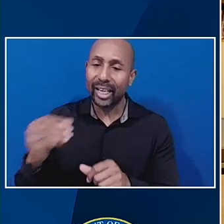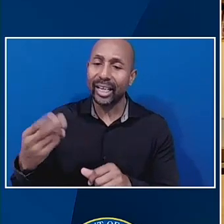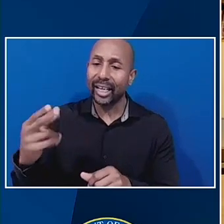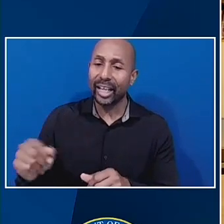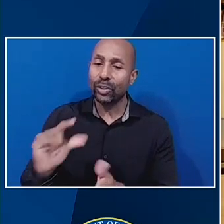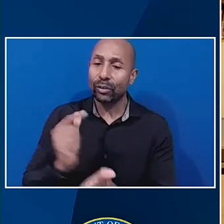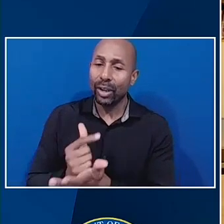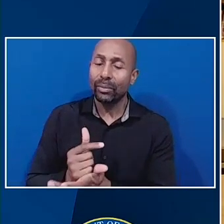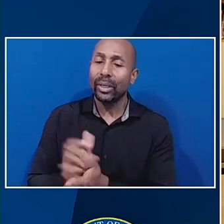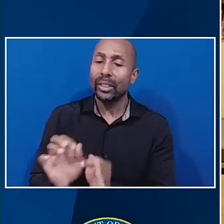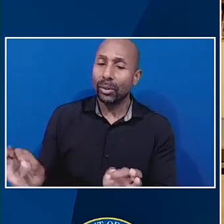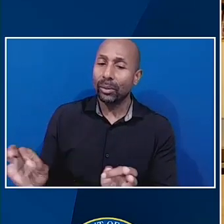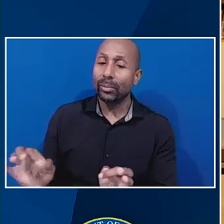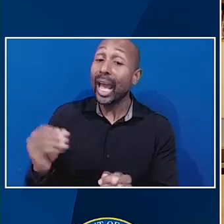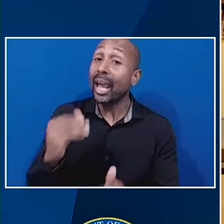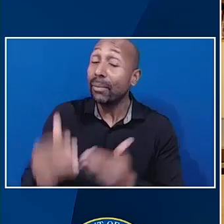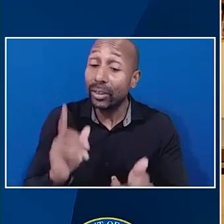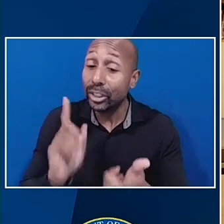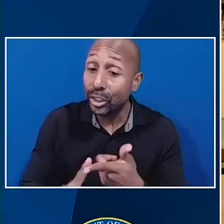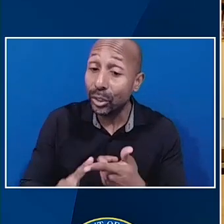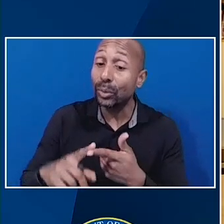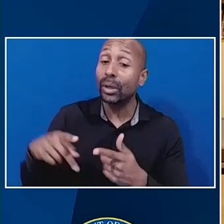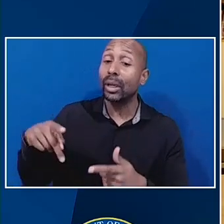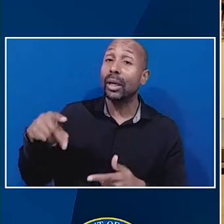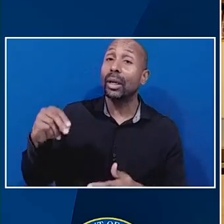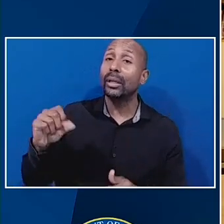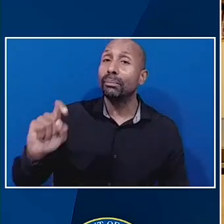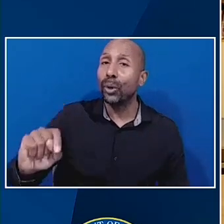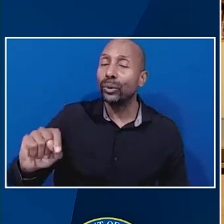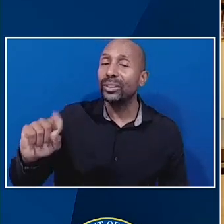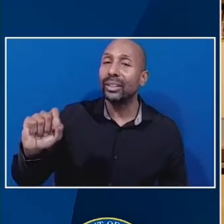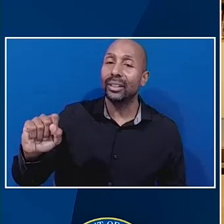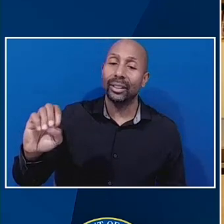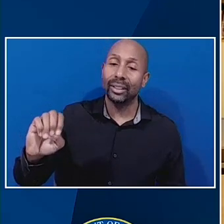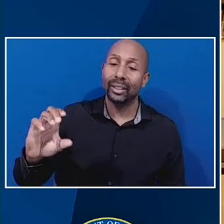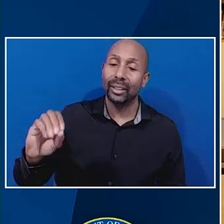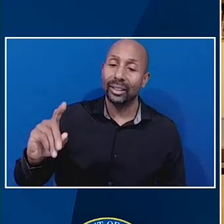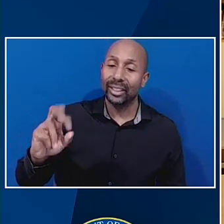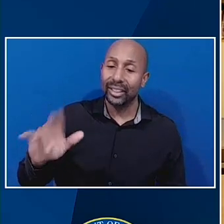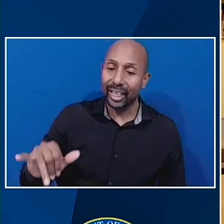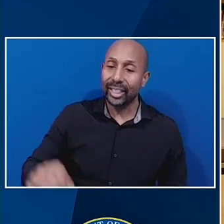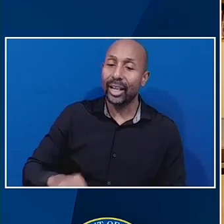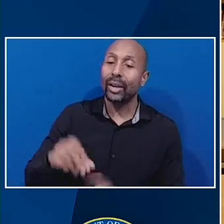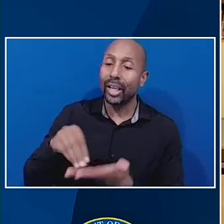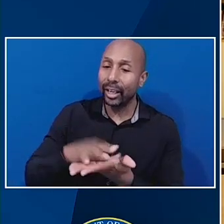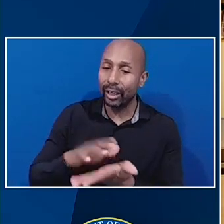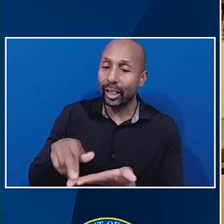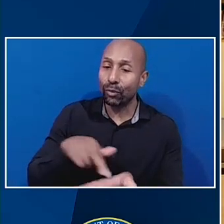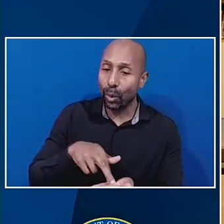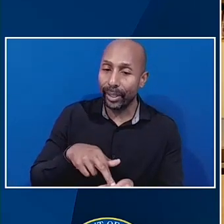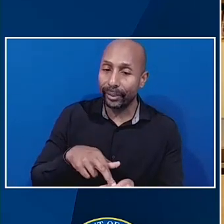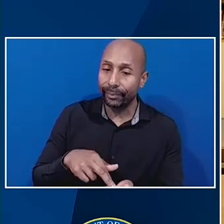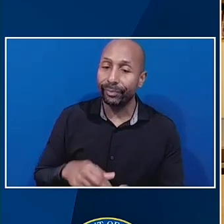I would like to close with the family- following impact statements from students whose lives have been changed as a result